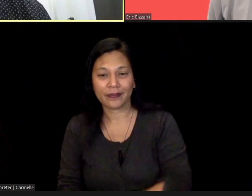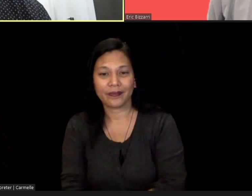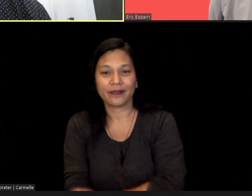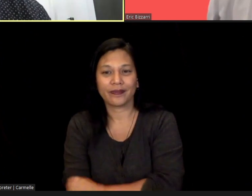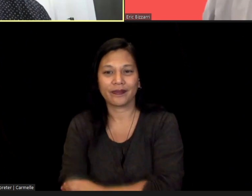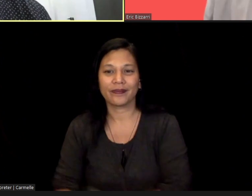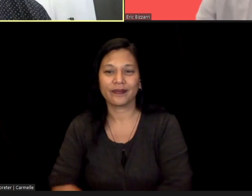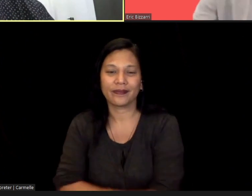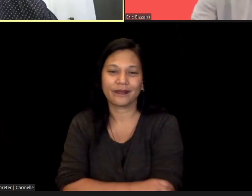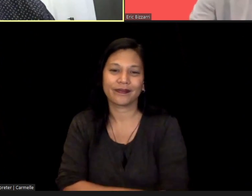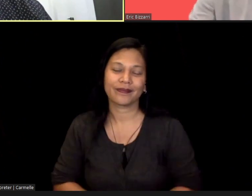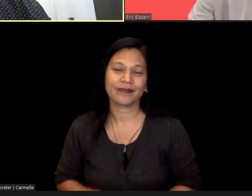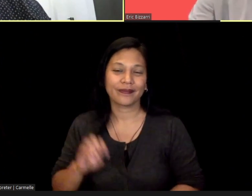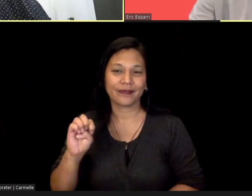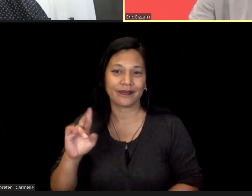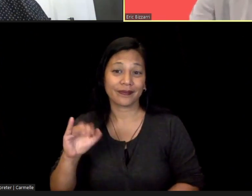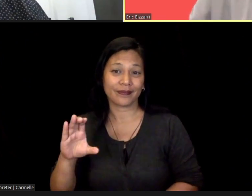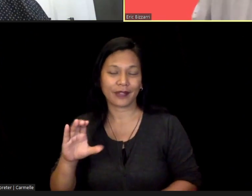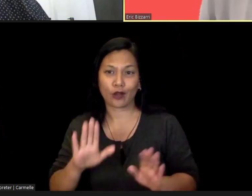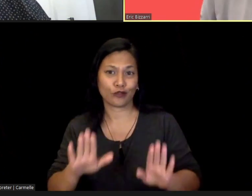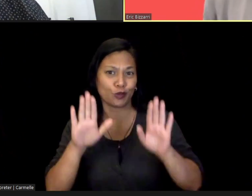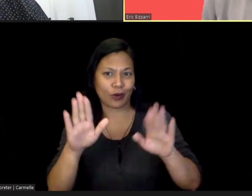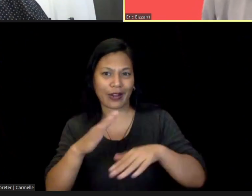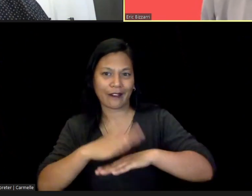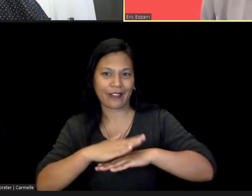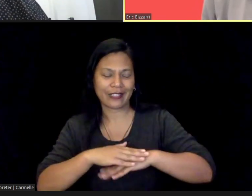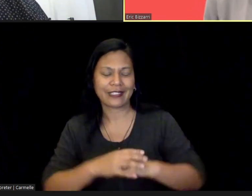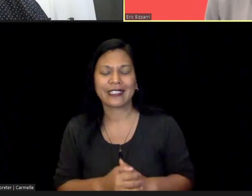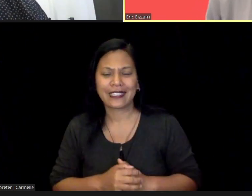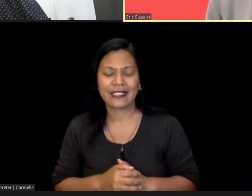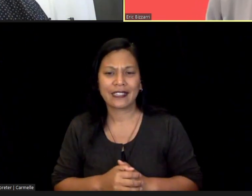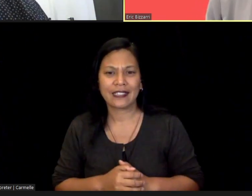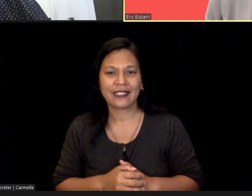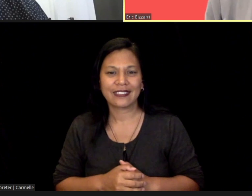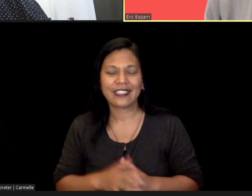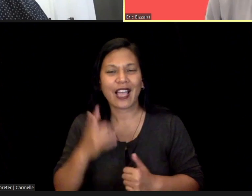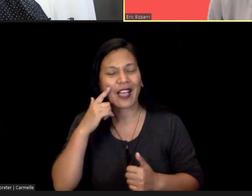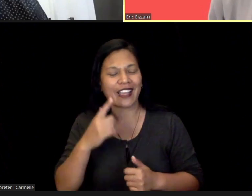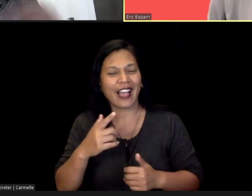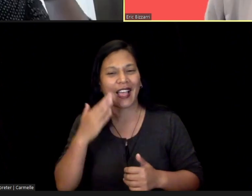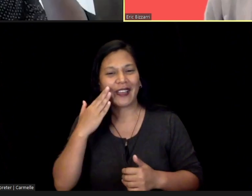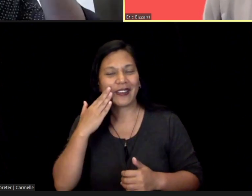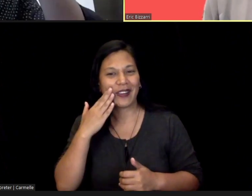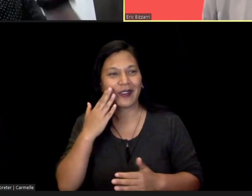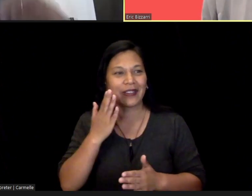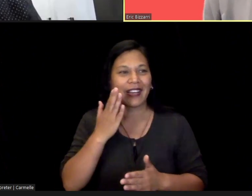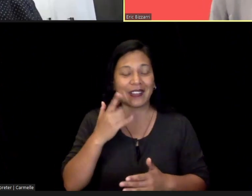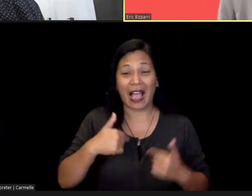Absolutely. That's yeah, no, that's great advice. I was definitely, sometimes someone in high school who would, who would wait till the last minute.